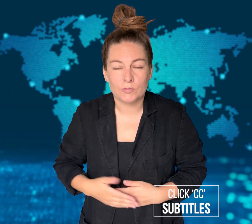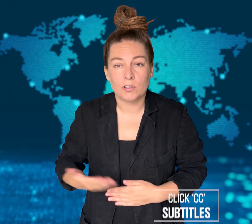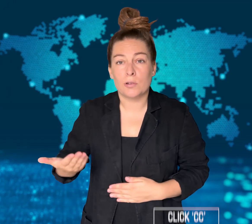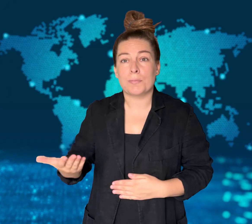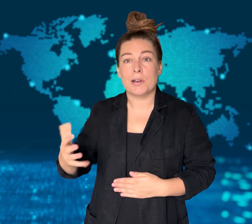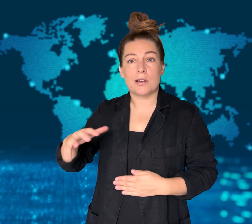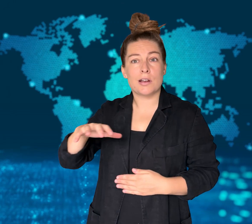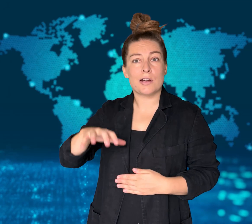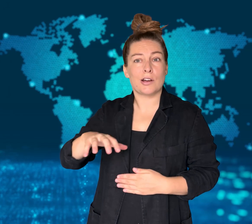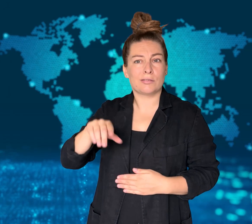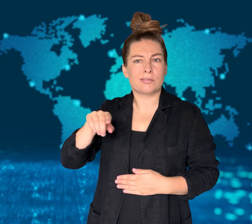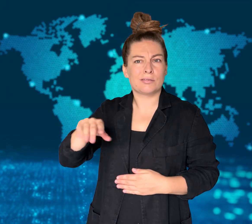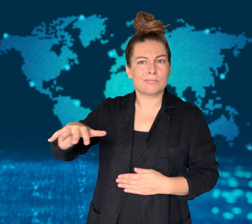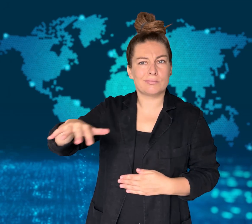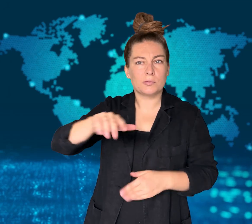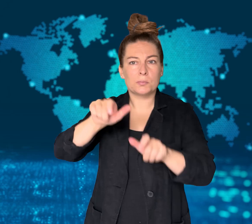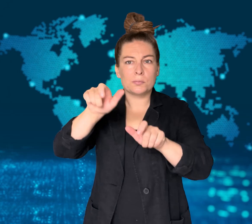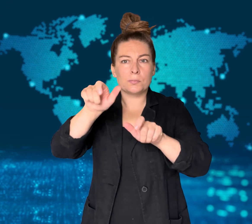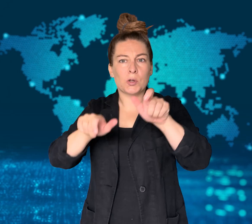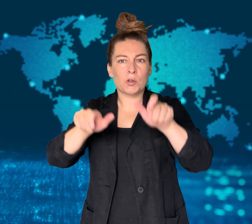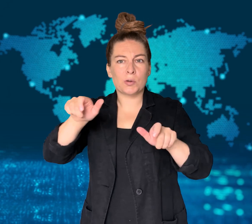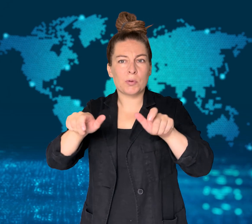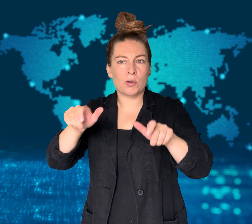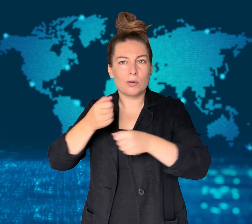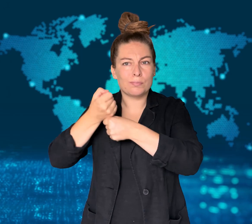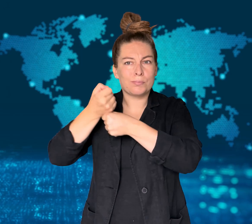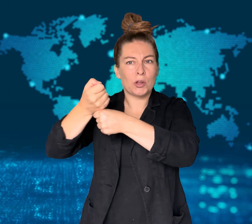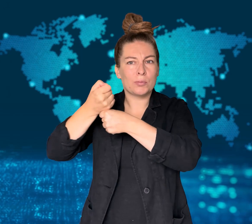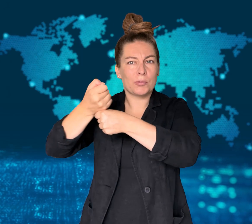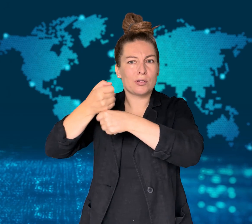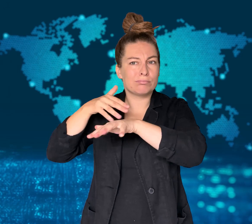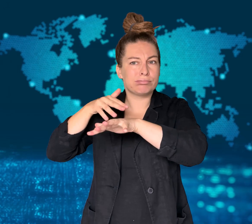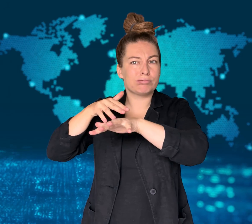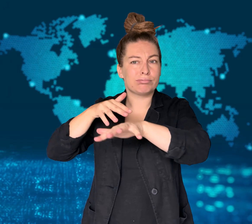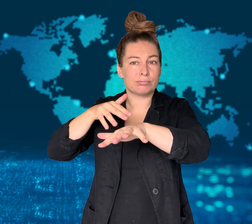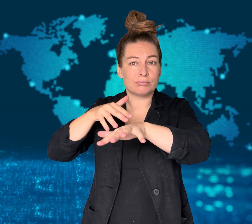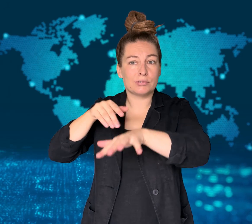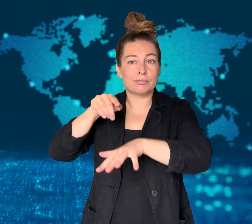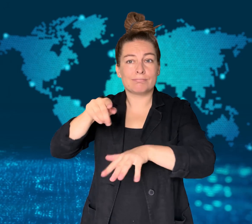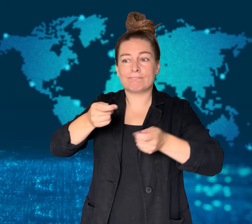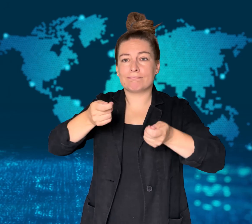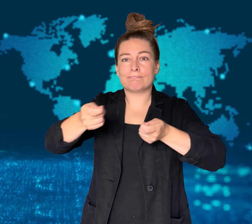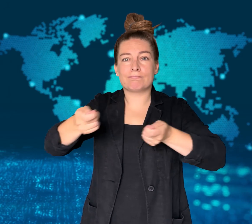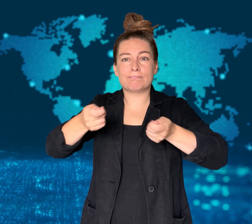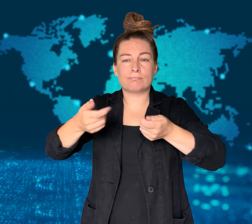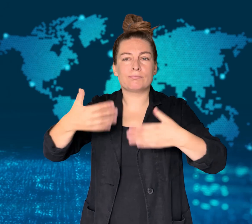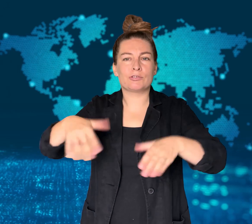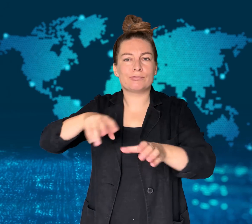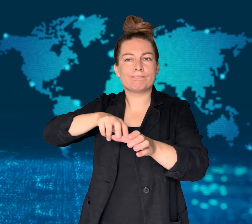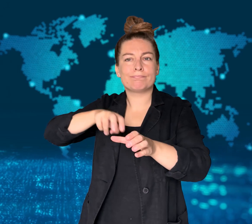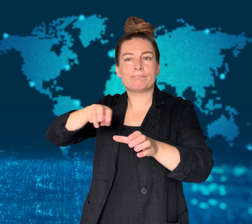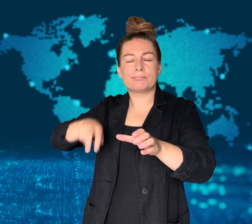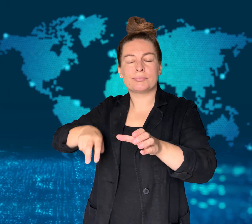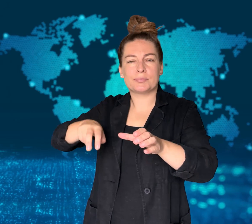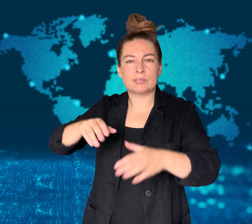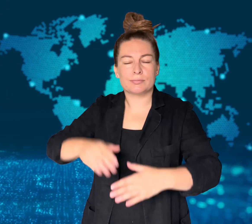PM resigns after protests